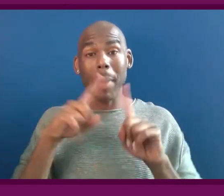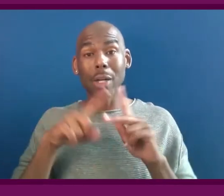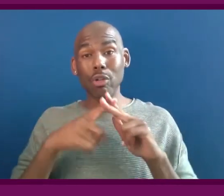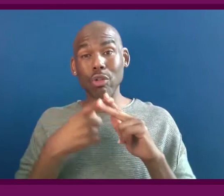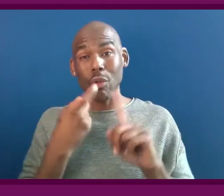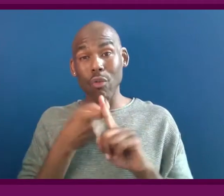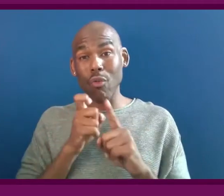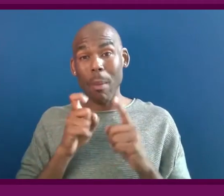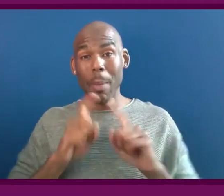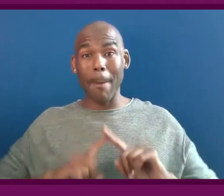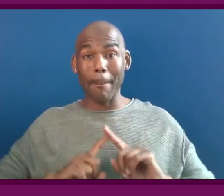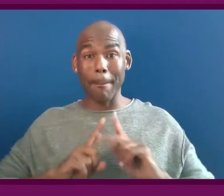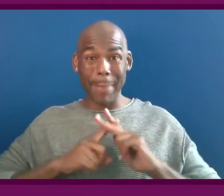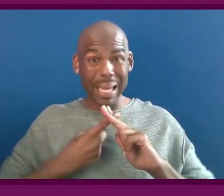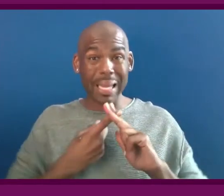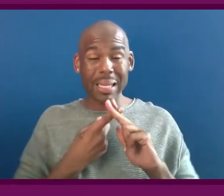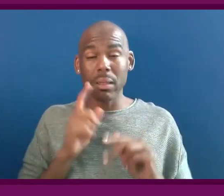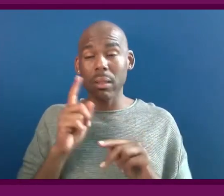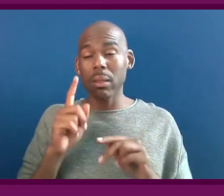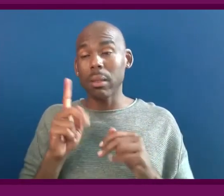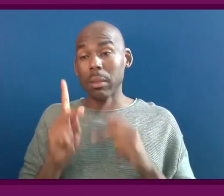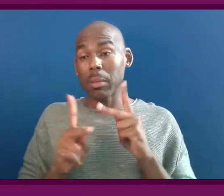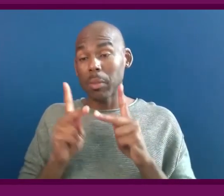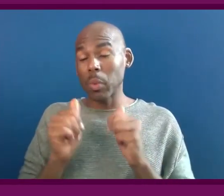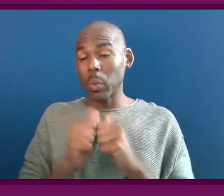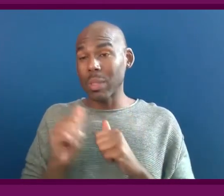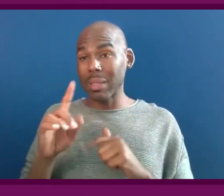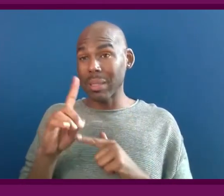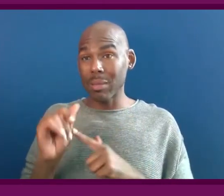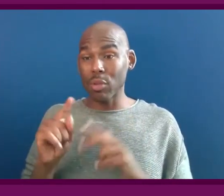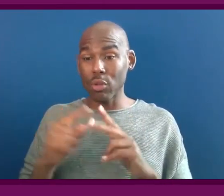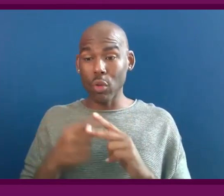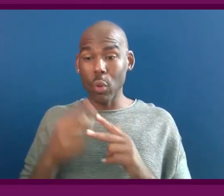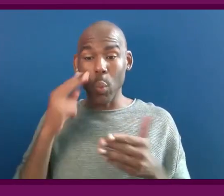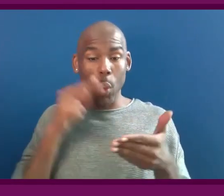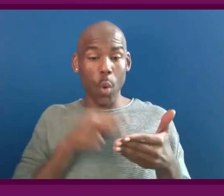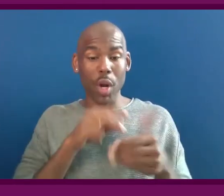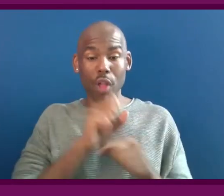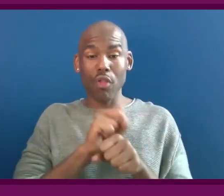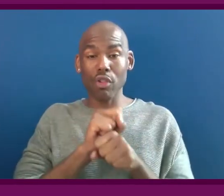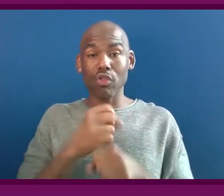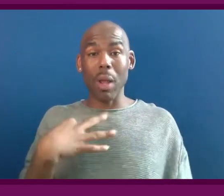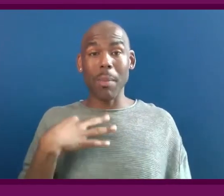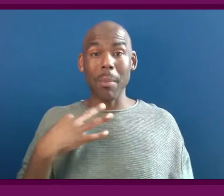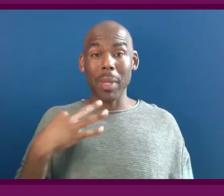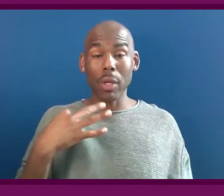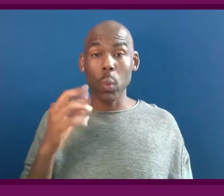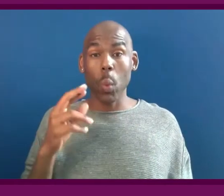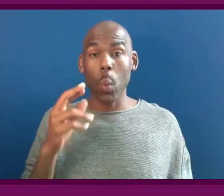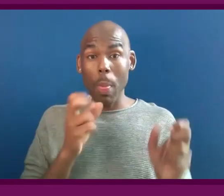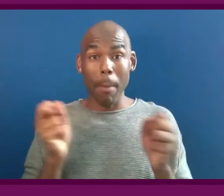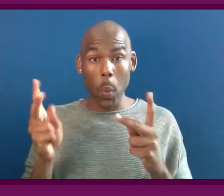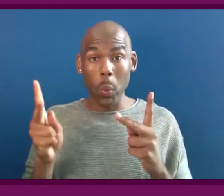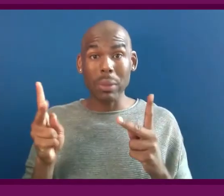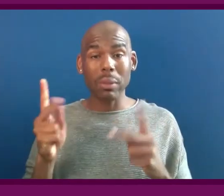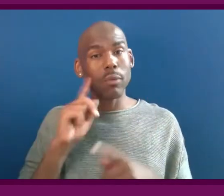it starts from the beginning. As individuals with disabilities started looking at the job applications or the job postings, are they accessible?